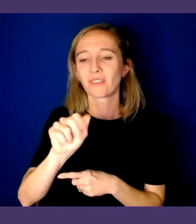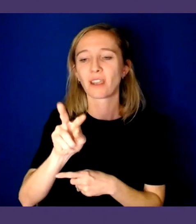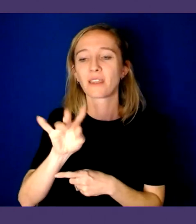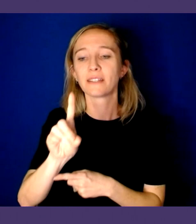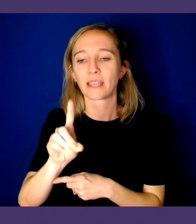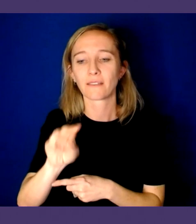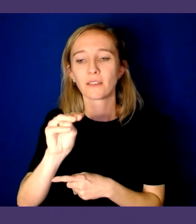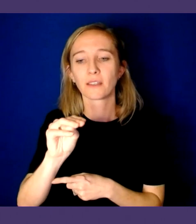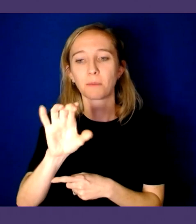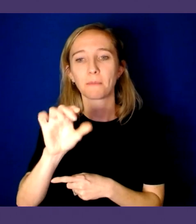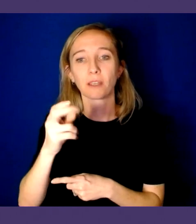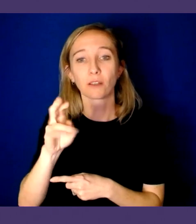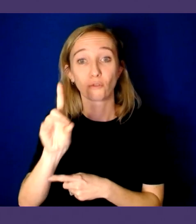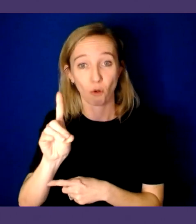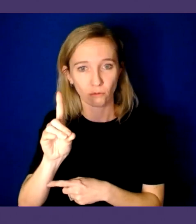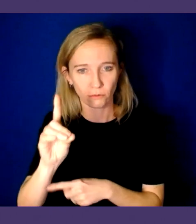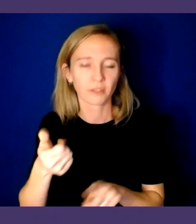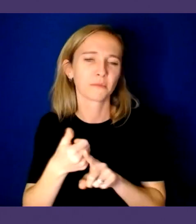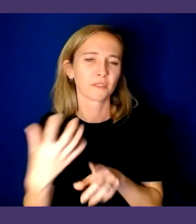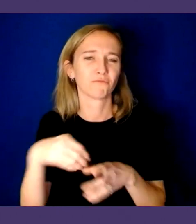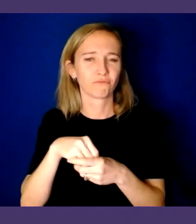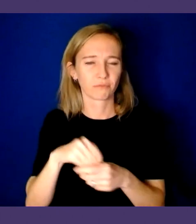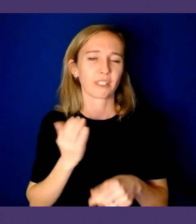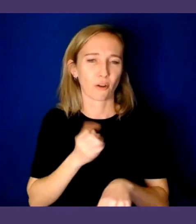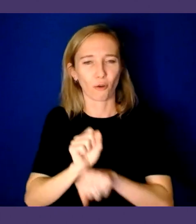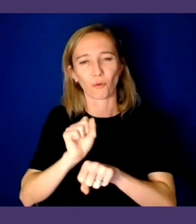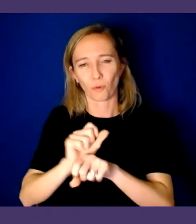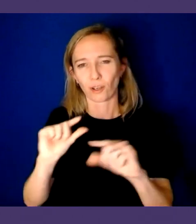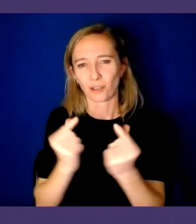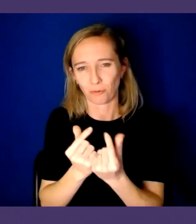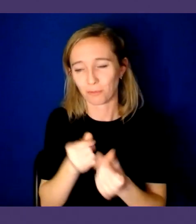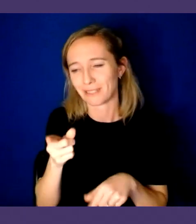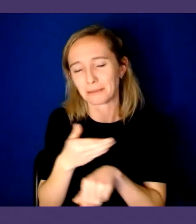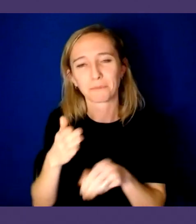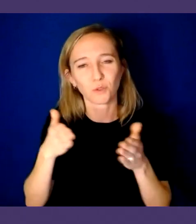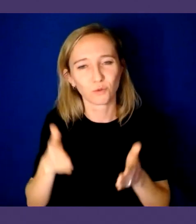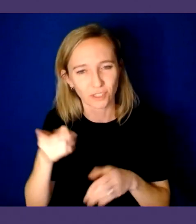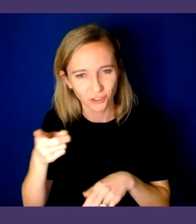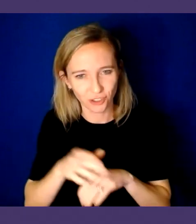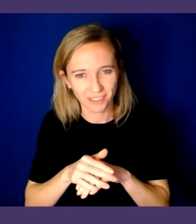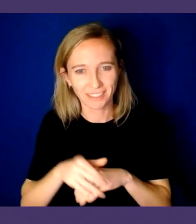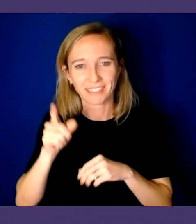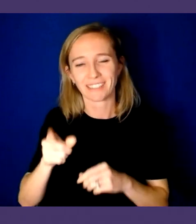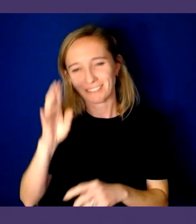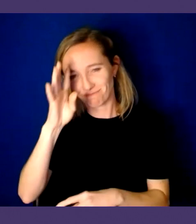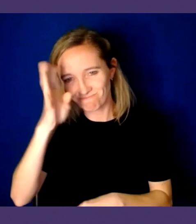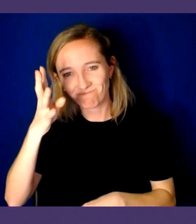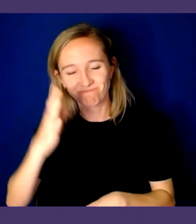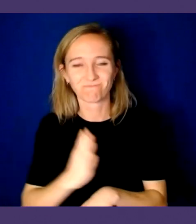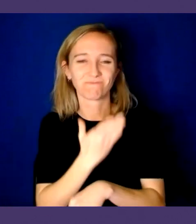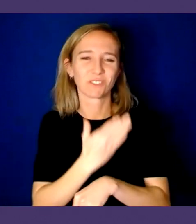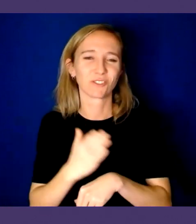actually a musician, created the WCAG theme song. I think one of the lines is there's,